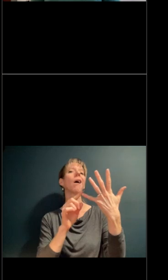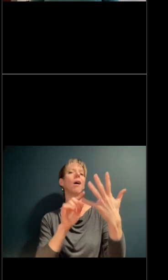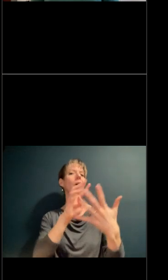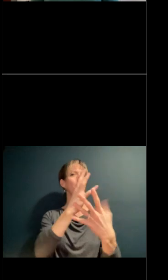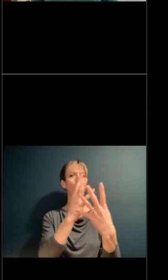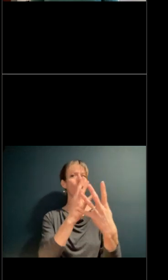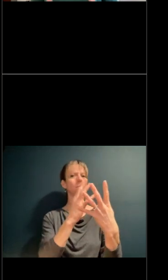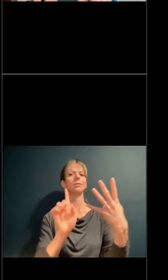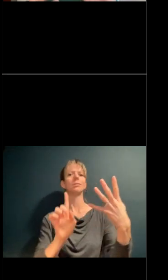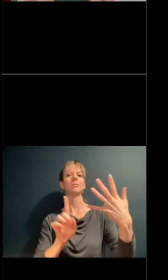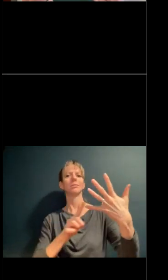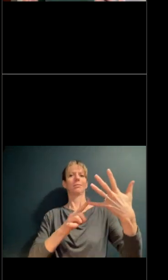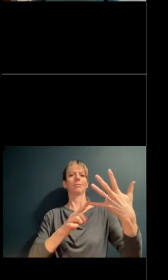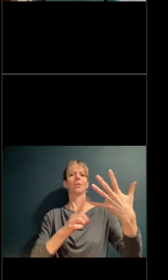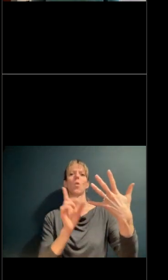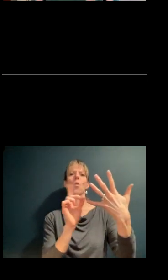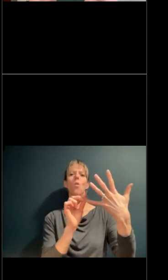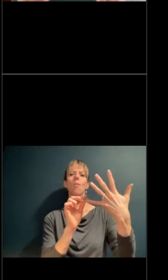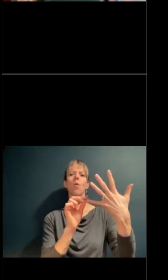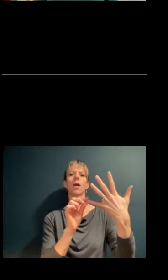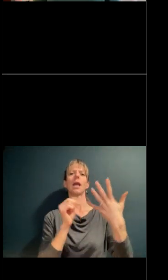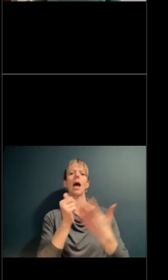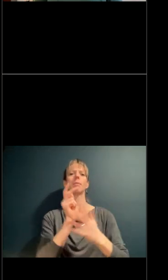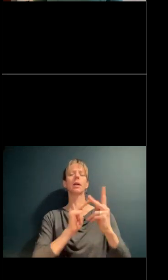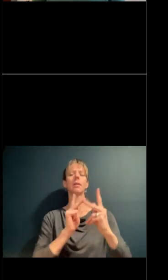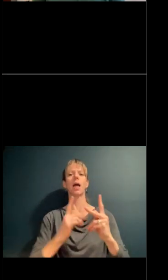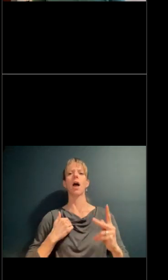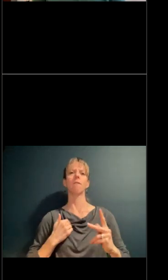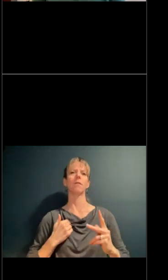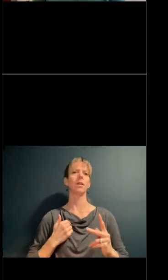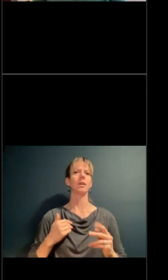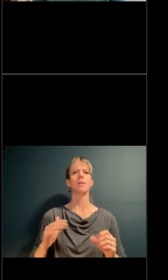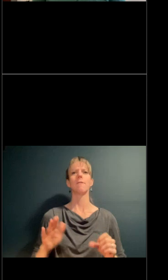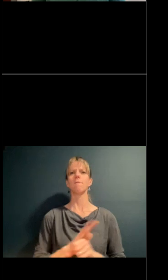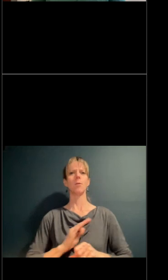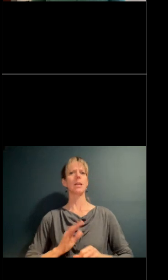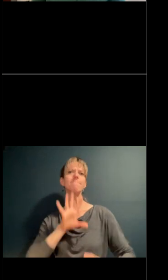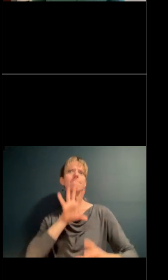as we think about helping people live full and abundant lives in their communities.